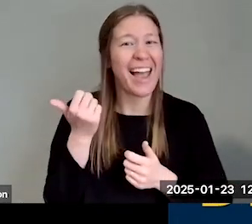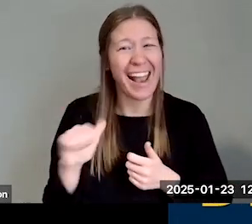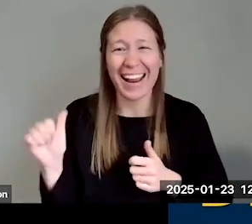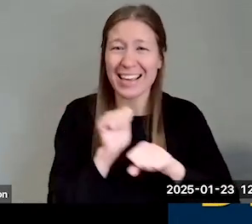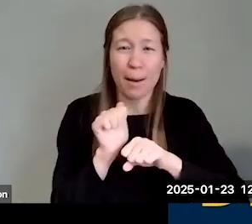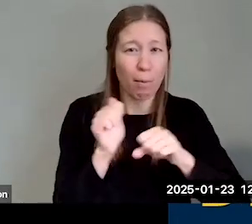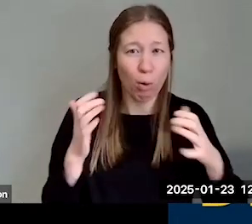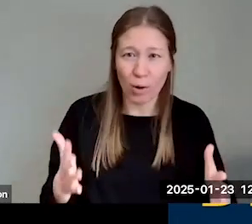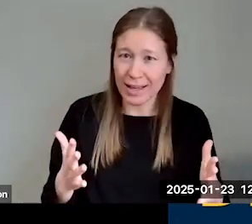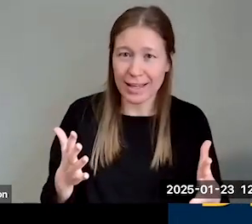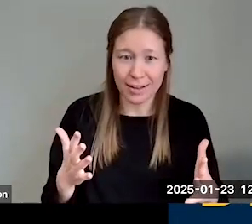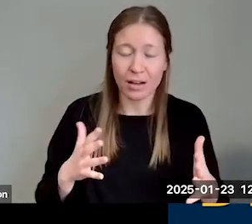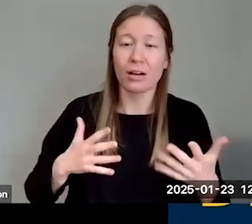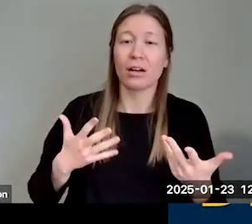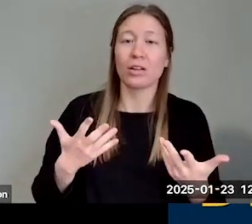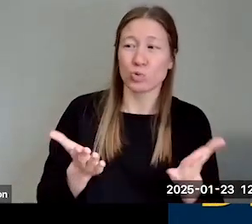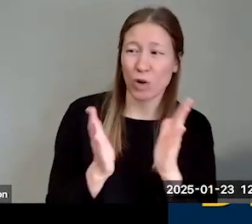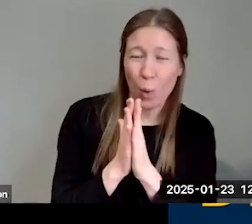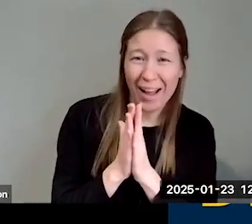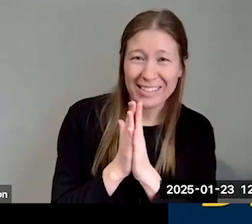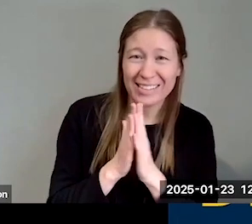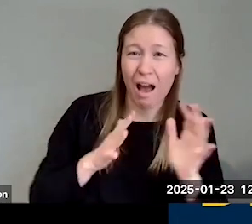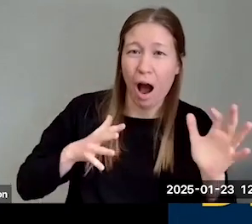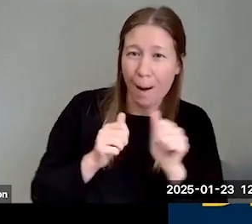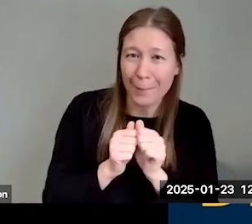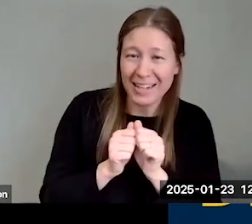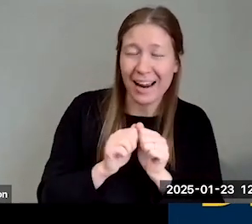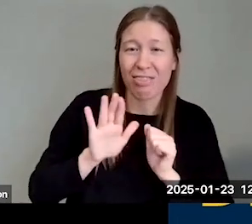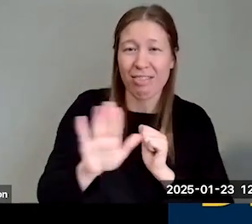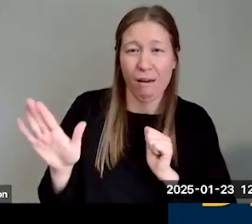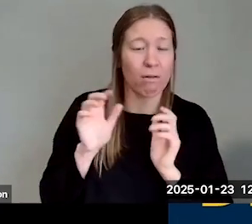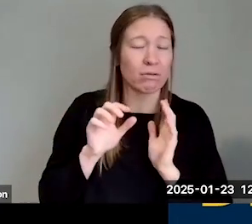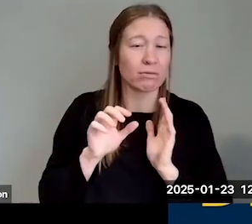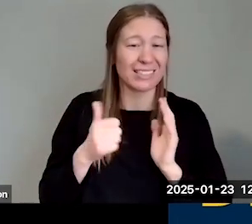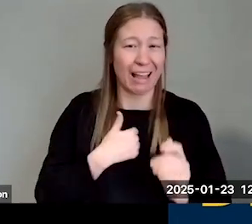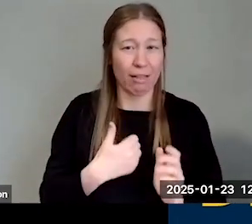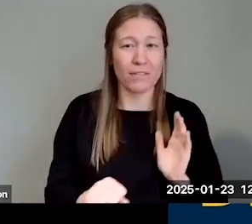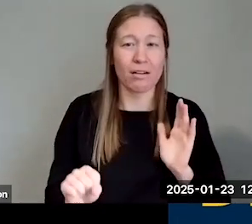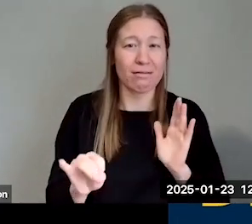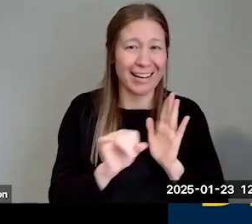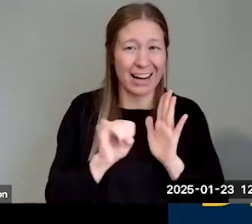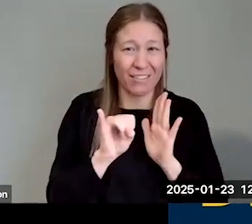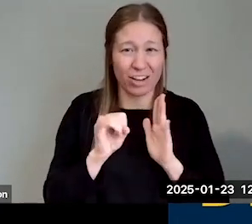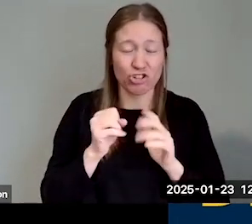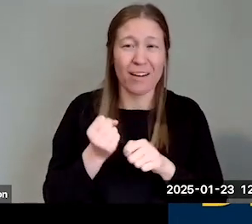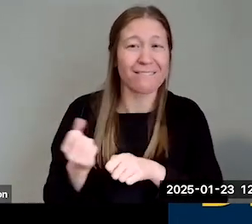to update their self-ID every five years. However, for now, this process is going to continue